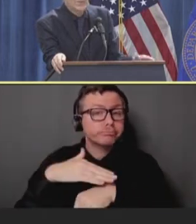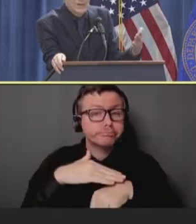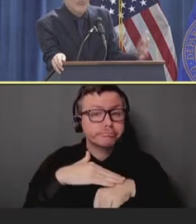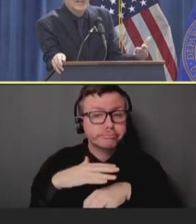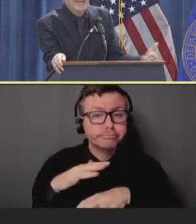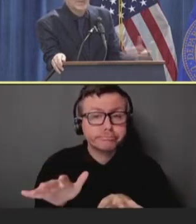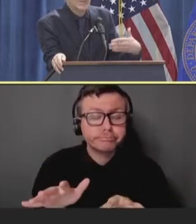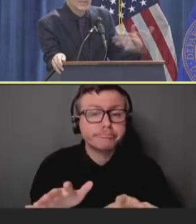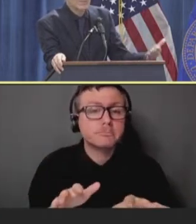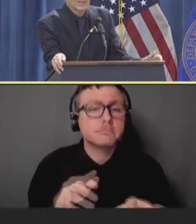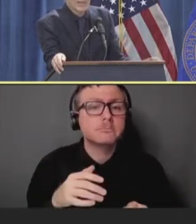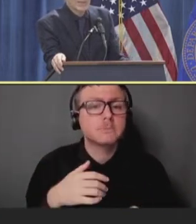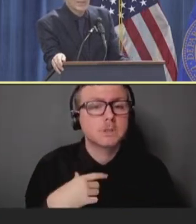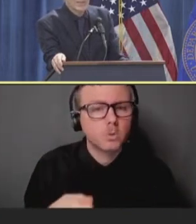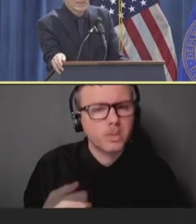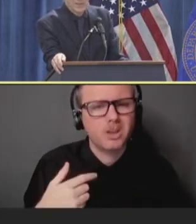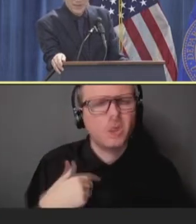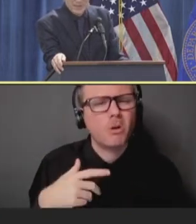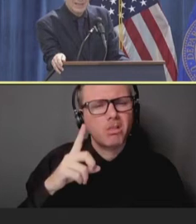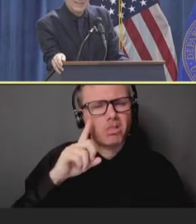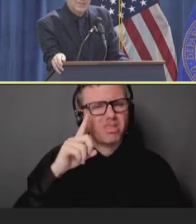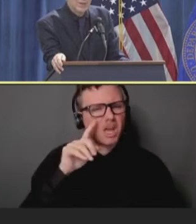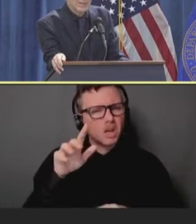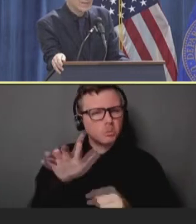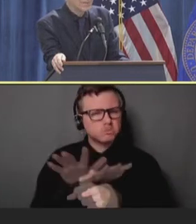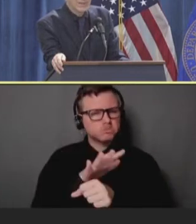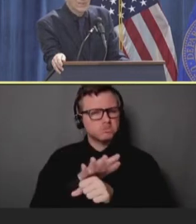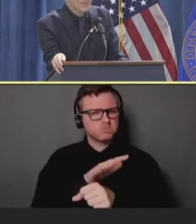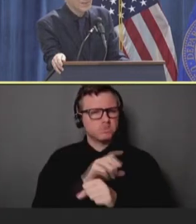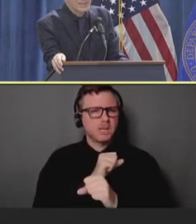We're fairly adequately immunized and in such a way that I don't think we're going to see